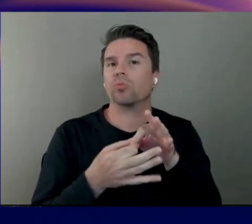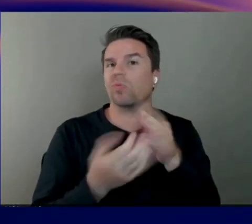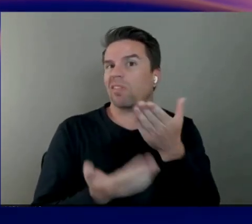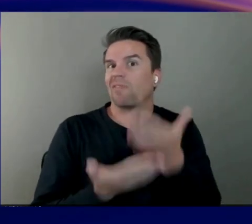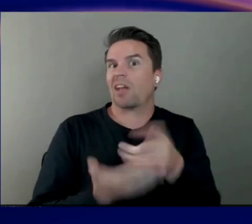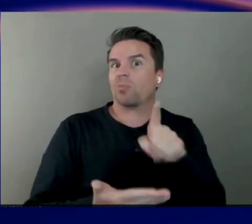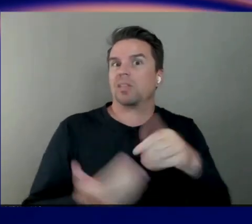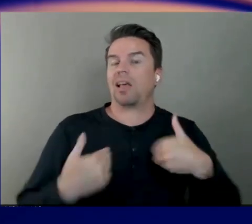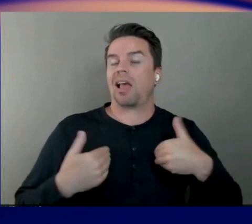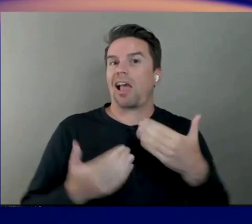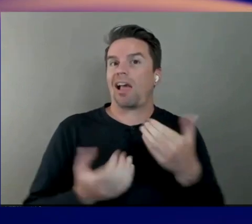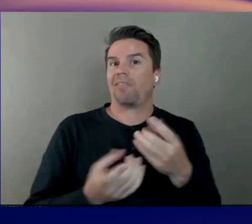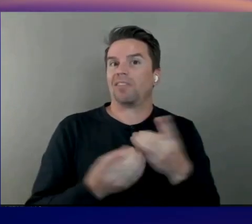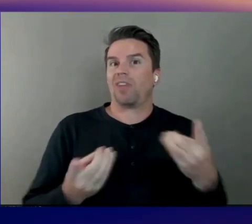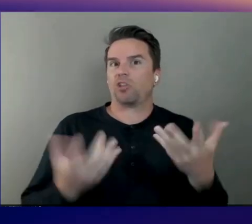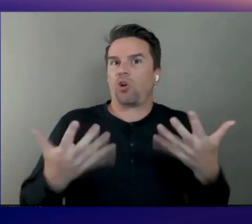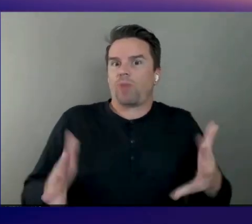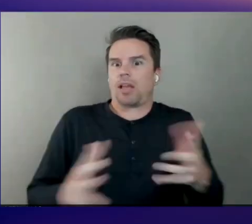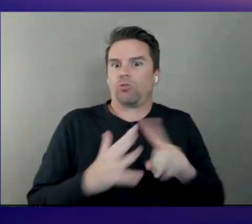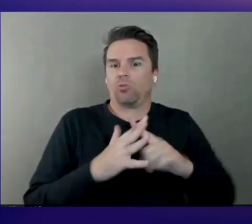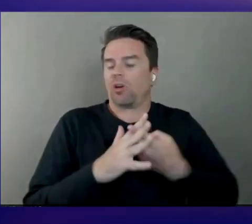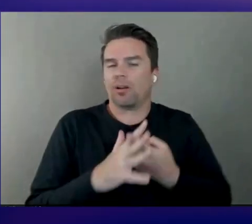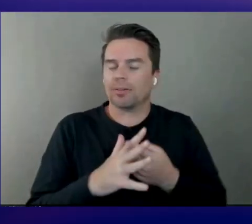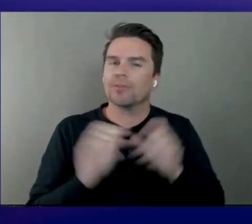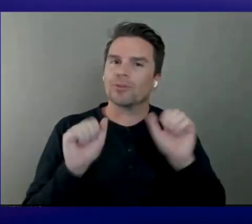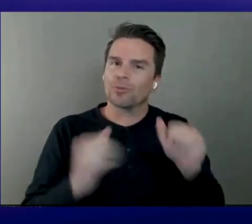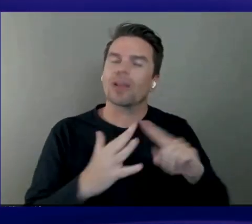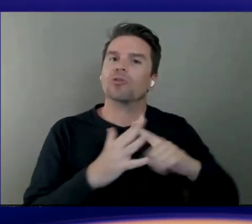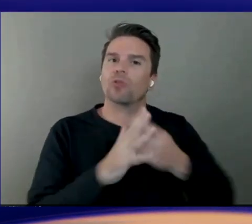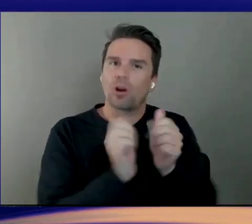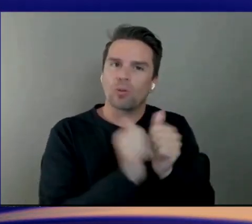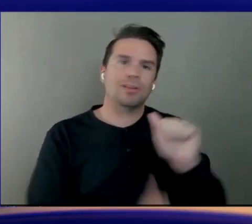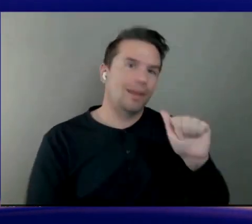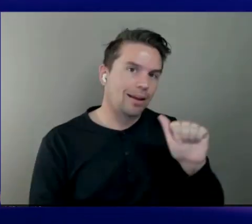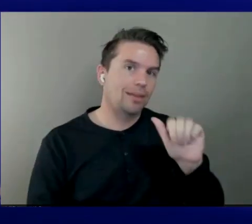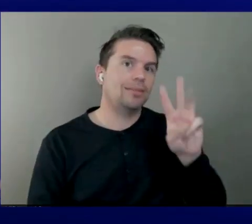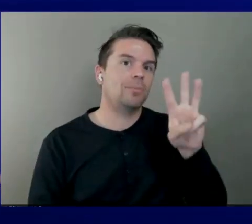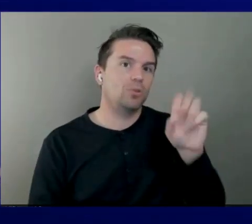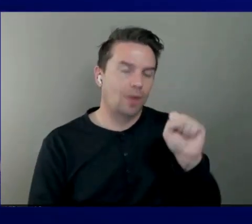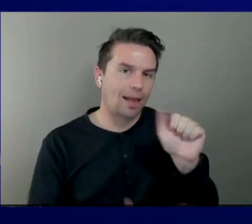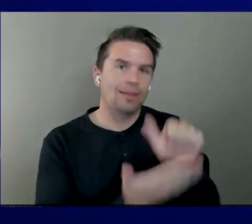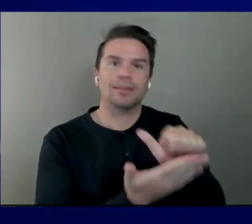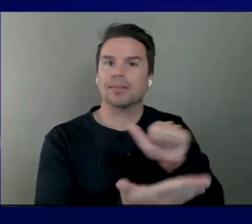So you can get started, you know, with your AWS account and you are just ready to go, right? So. - Yep.